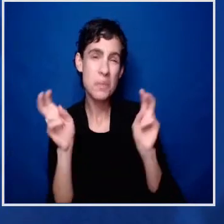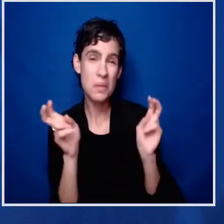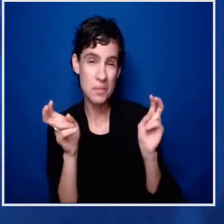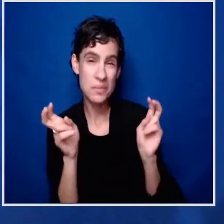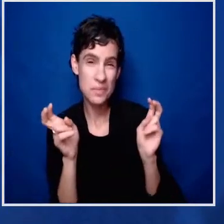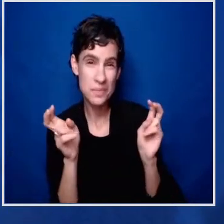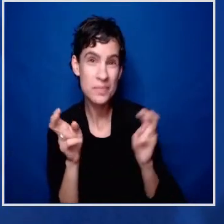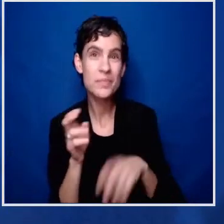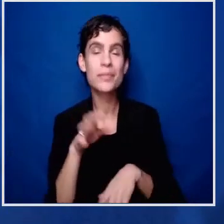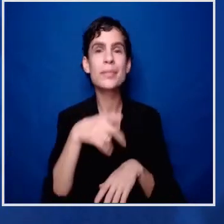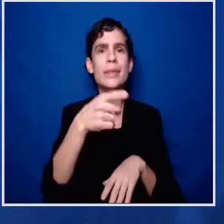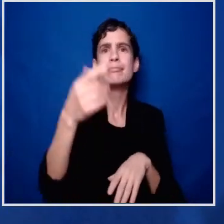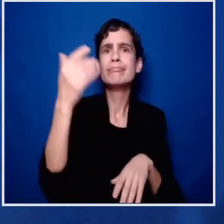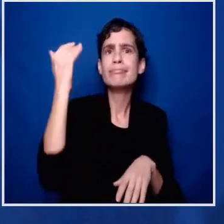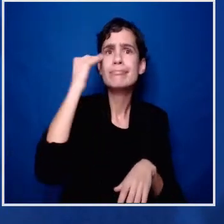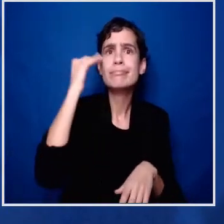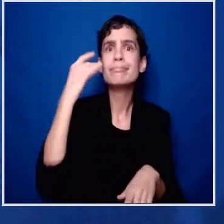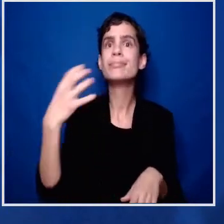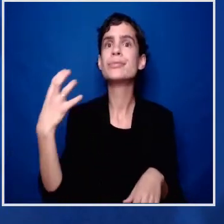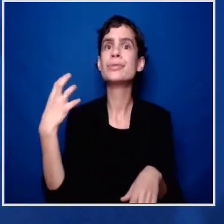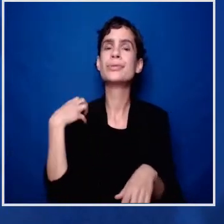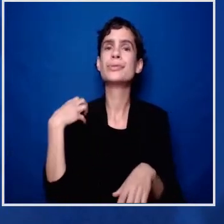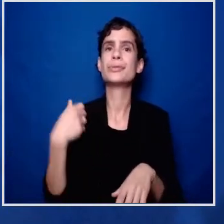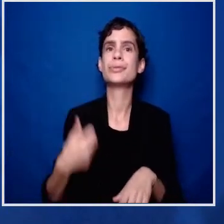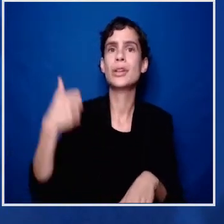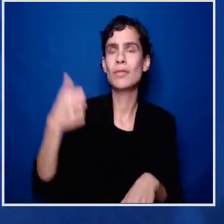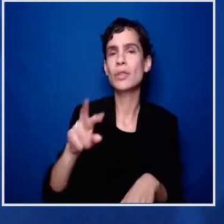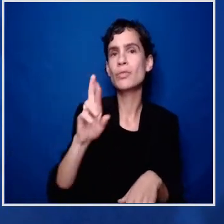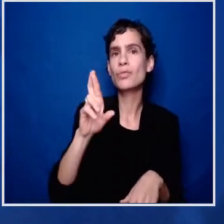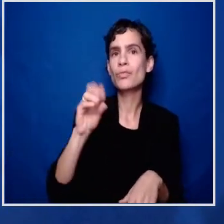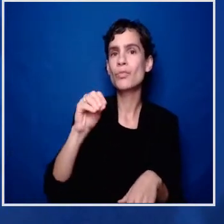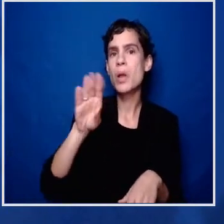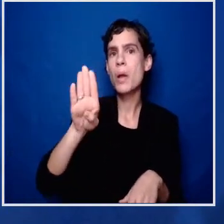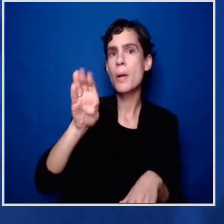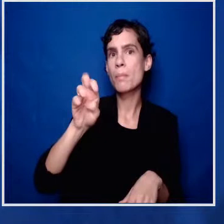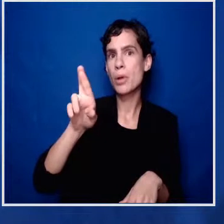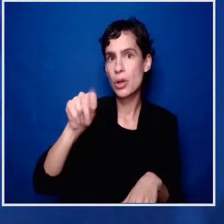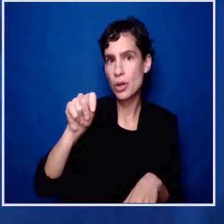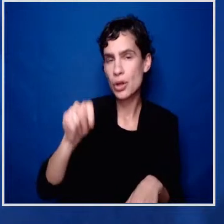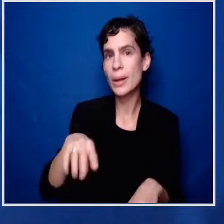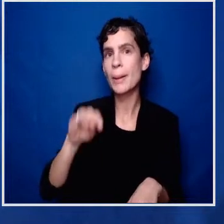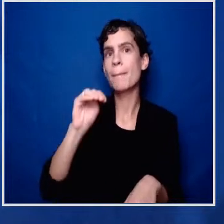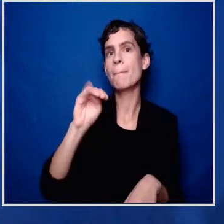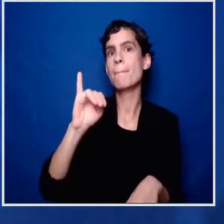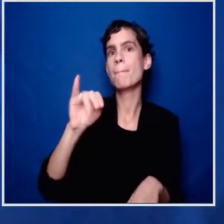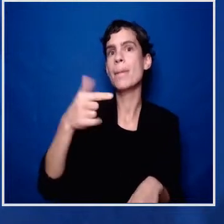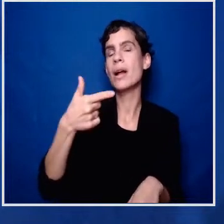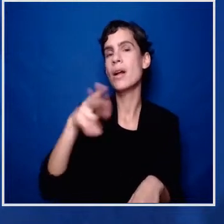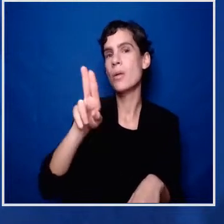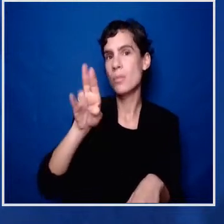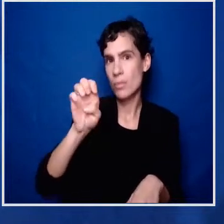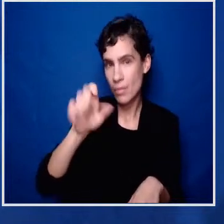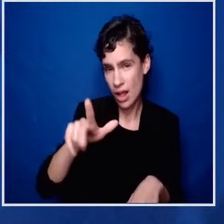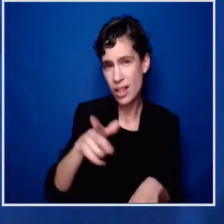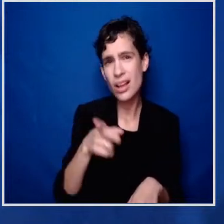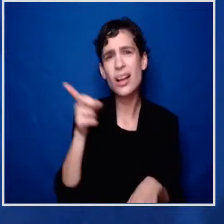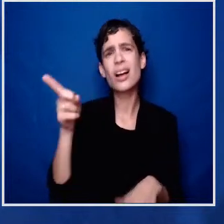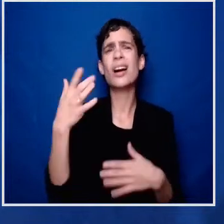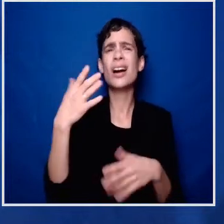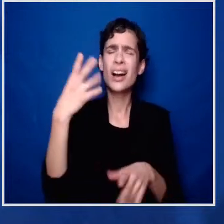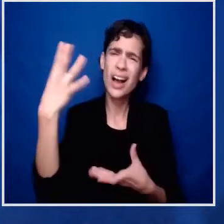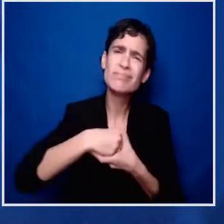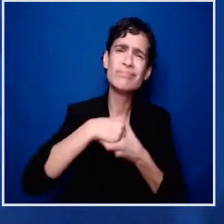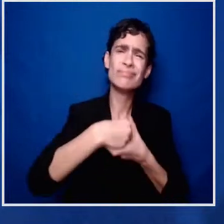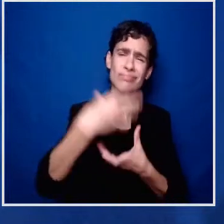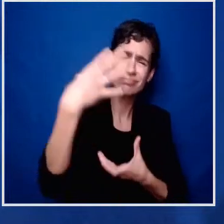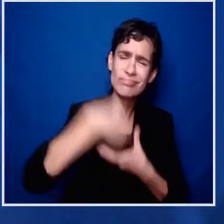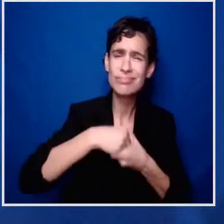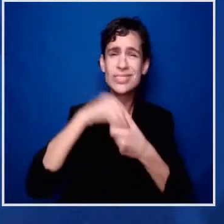KNOWING THAT EACH DAY, CHAIRMAN